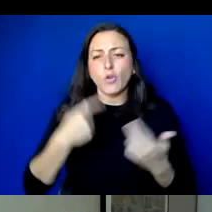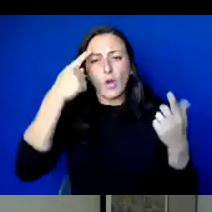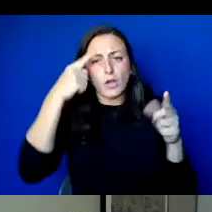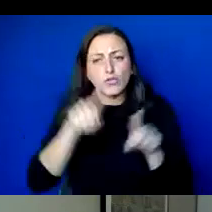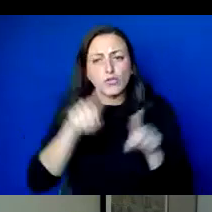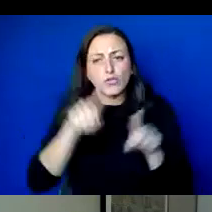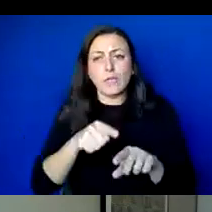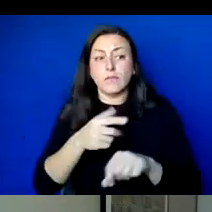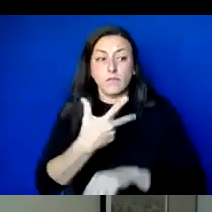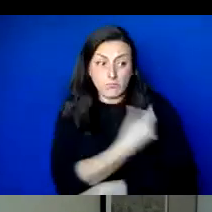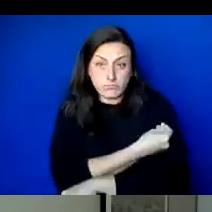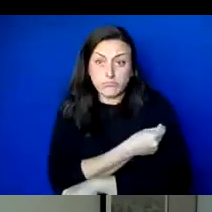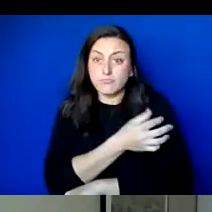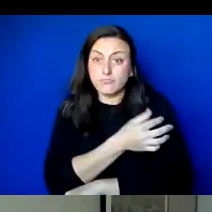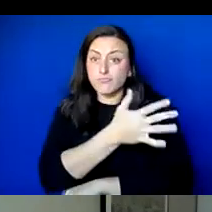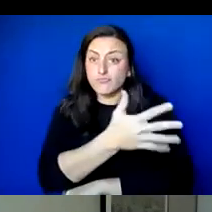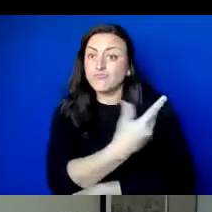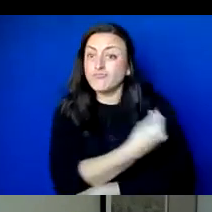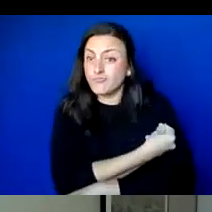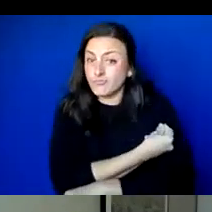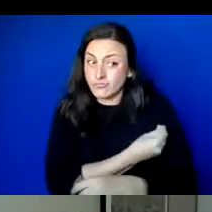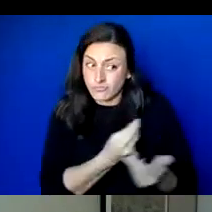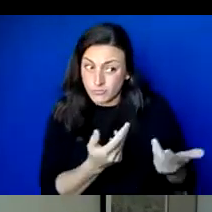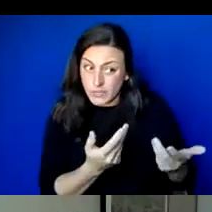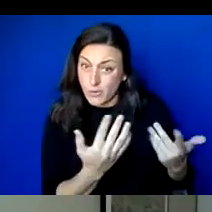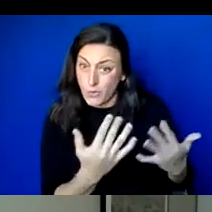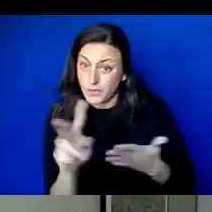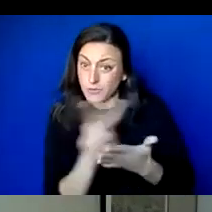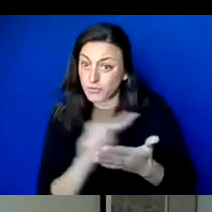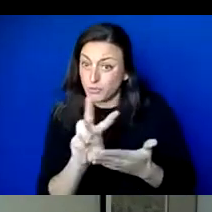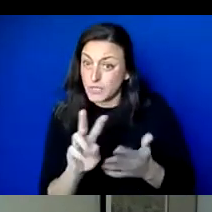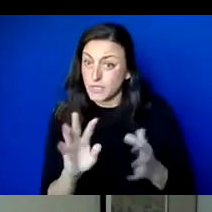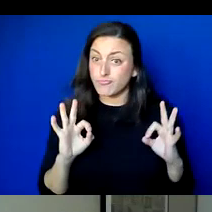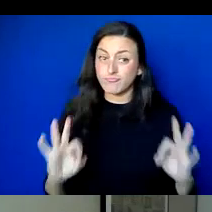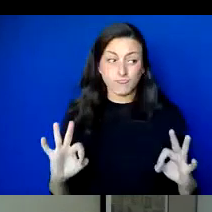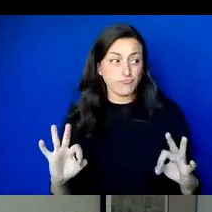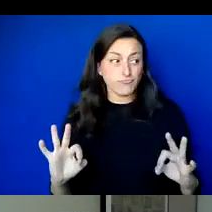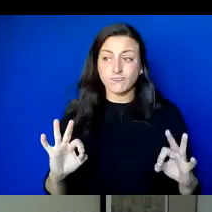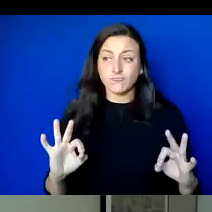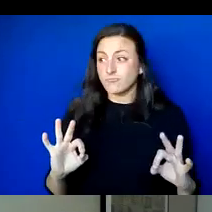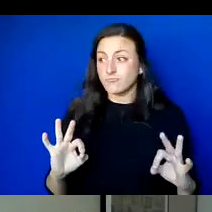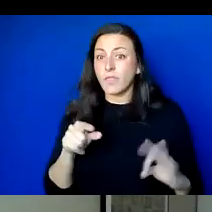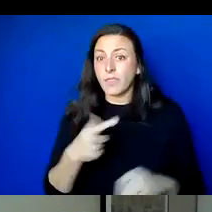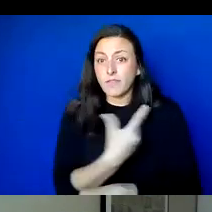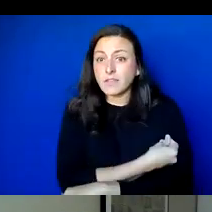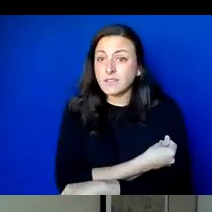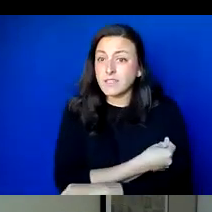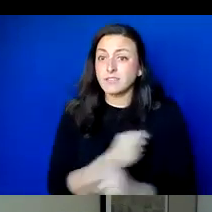doses and it's been two weeks after your second dose that these vaccines are very effective, and